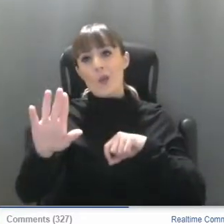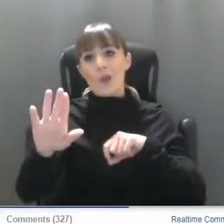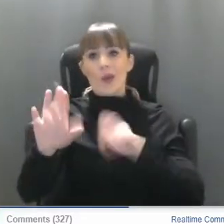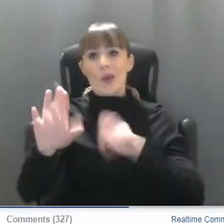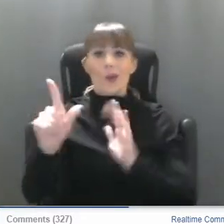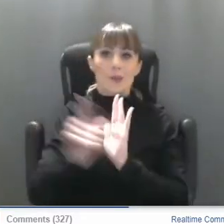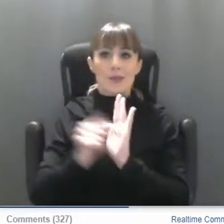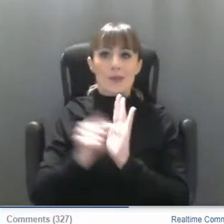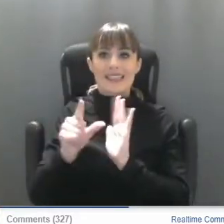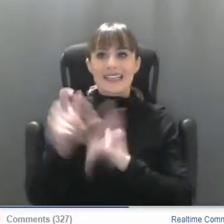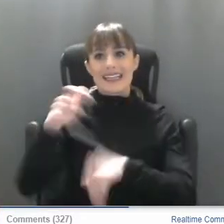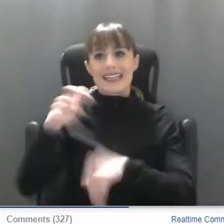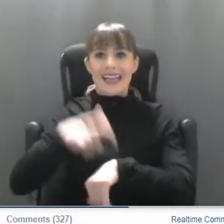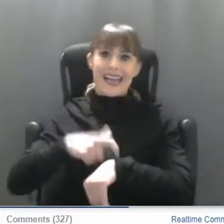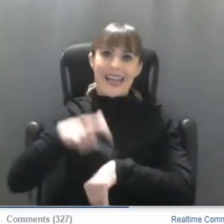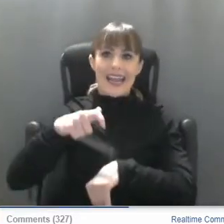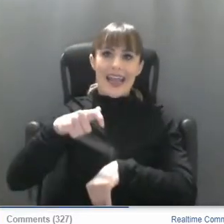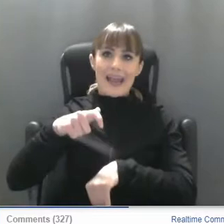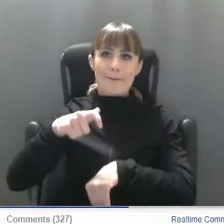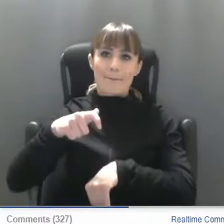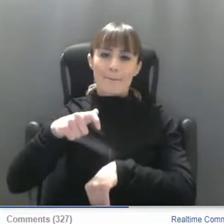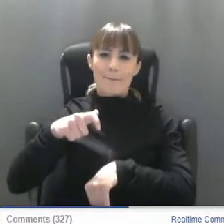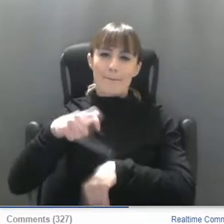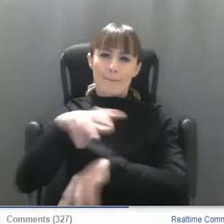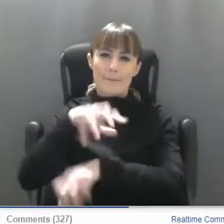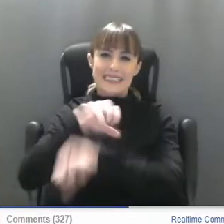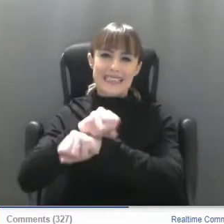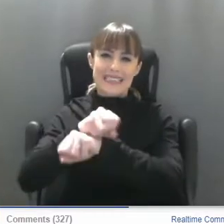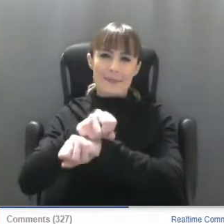we're doing that, is so that we can make sure- see here's your reminder, 6 feet.